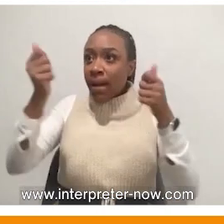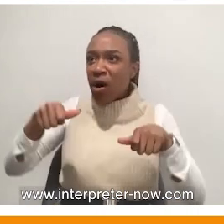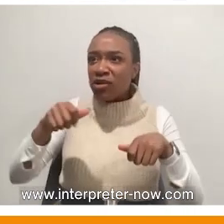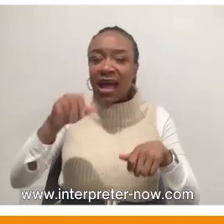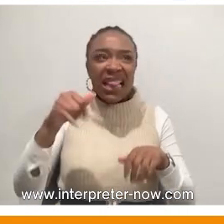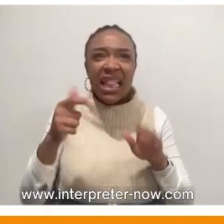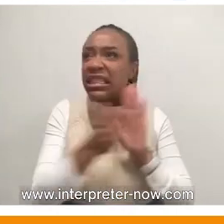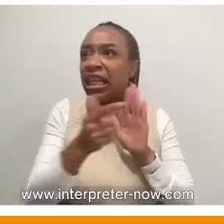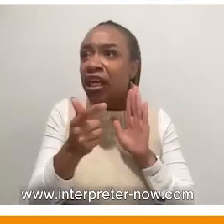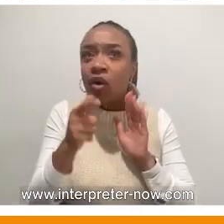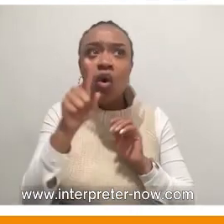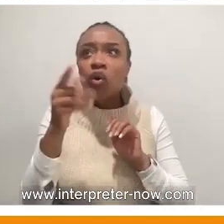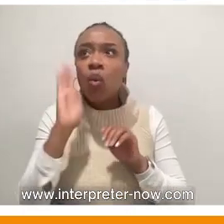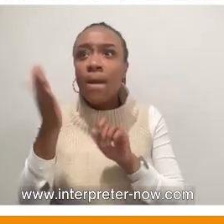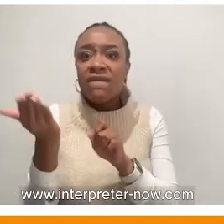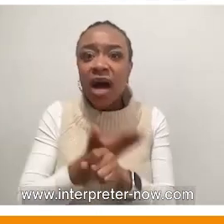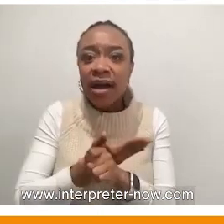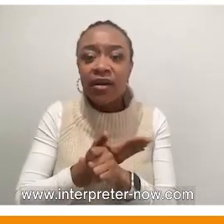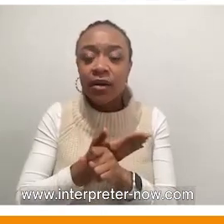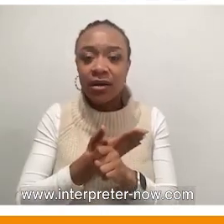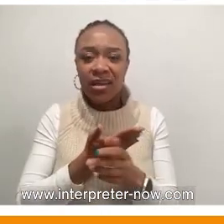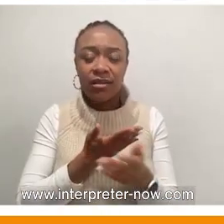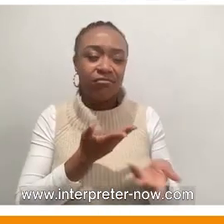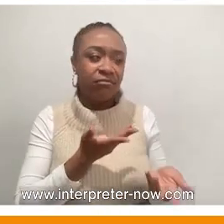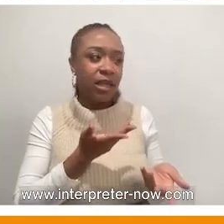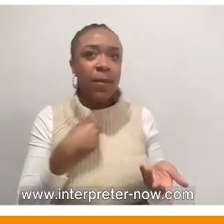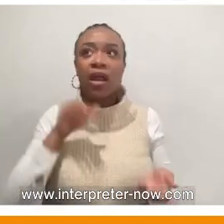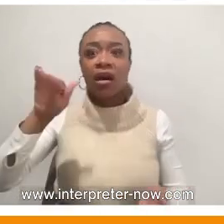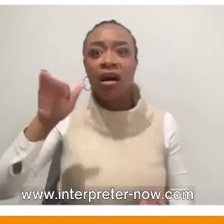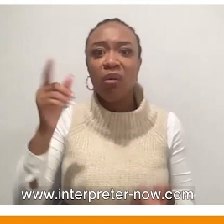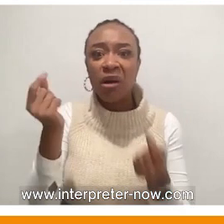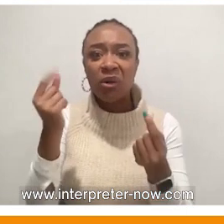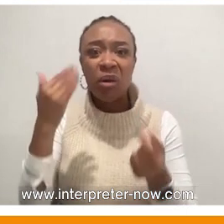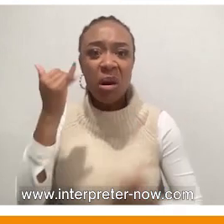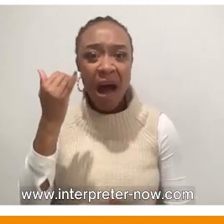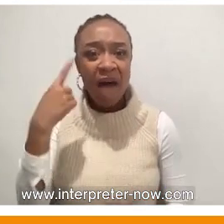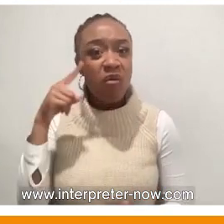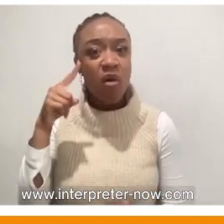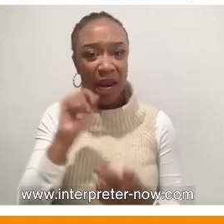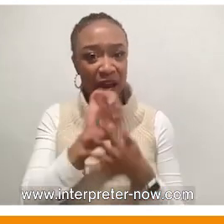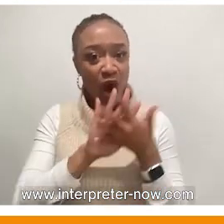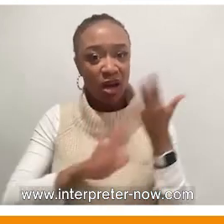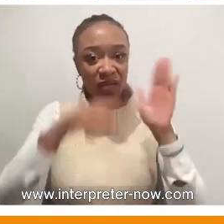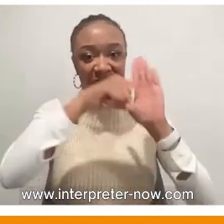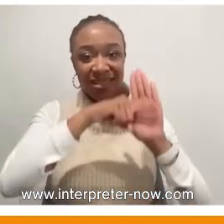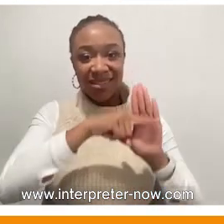Are you going to get fired?" All these sort of like, what are you doing, why would you do that? All these sorts of things.